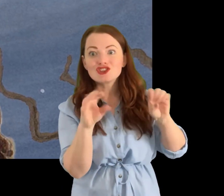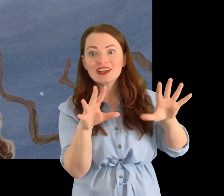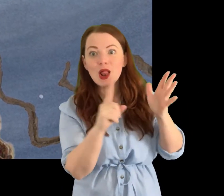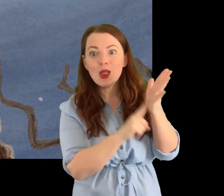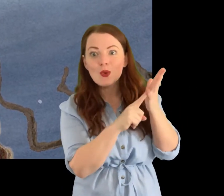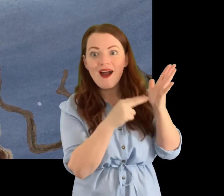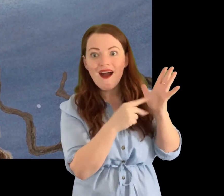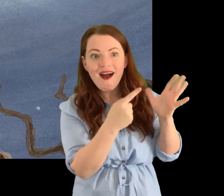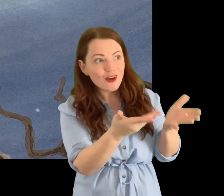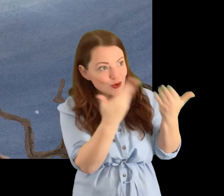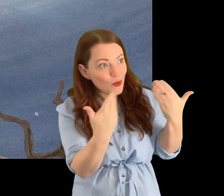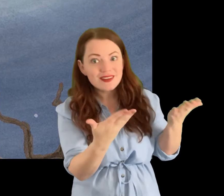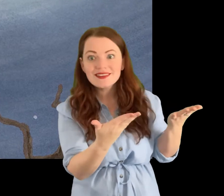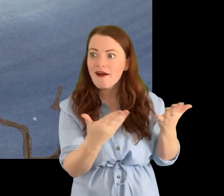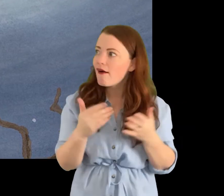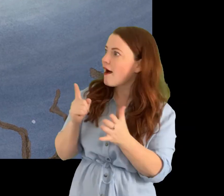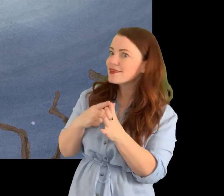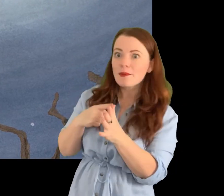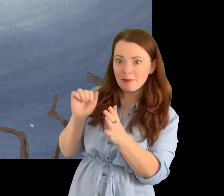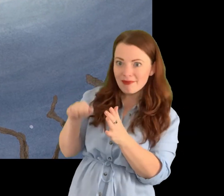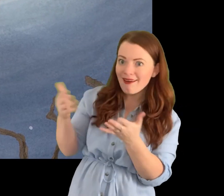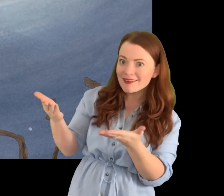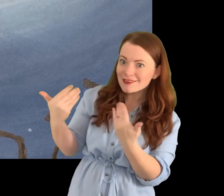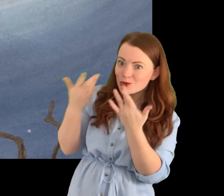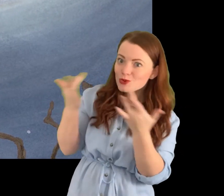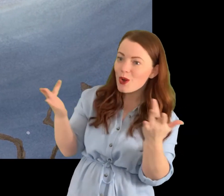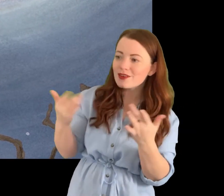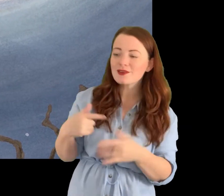Show us something of the future” “Yes” said Atom “show us Luna”